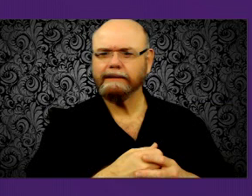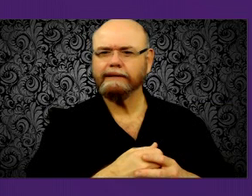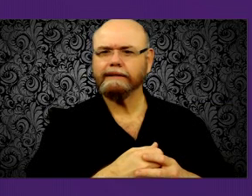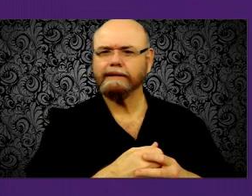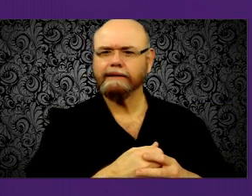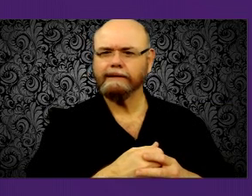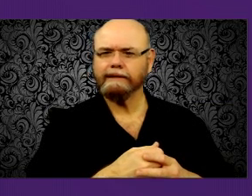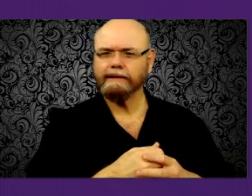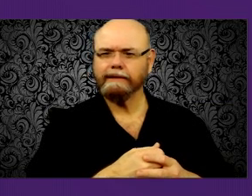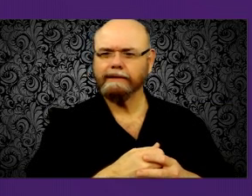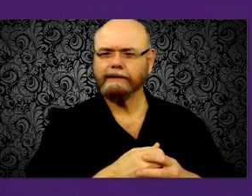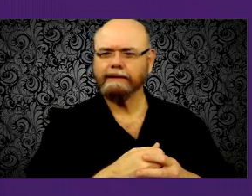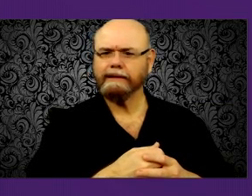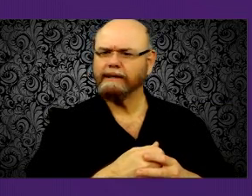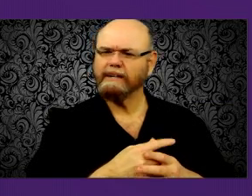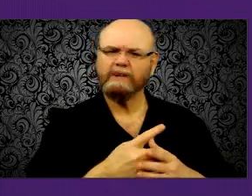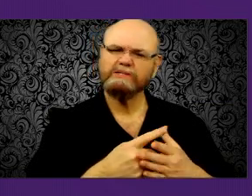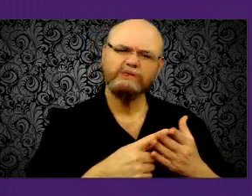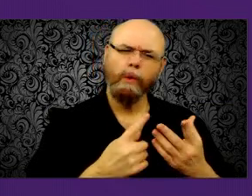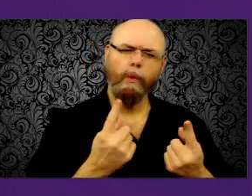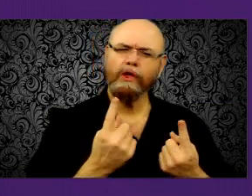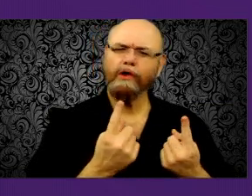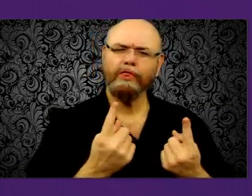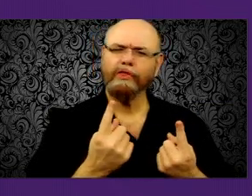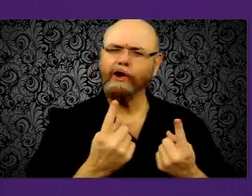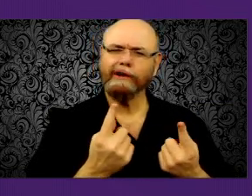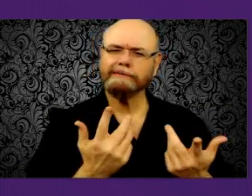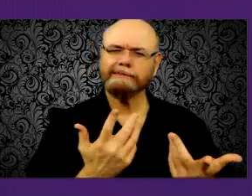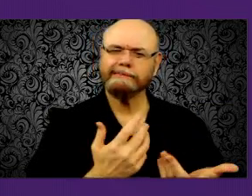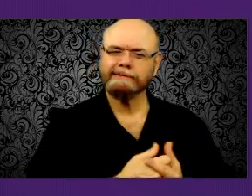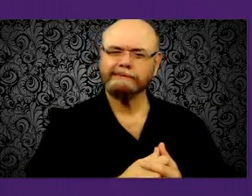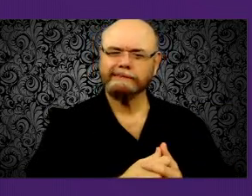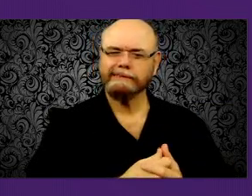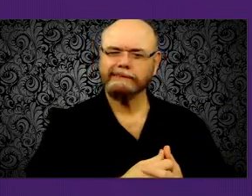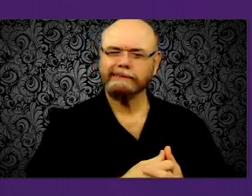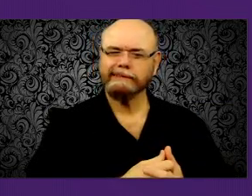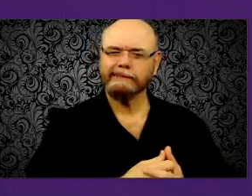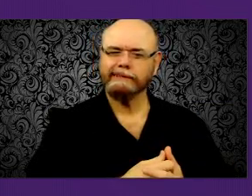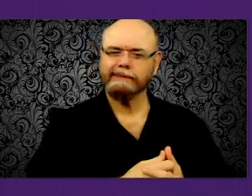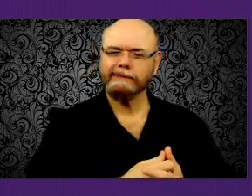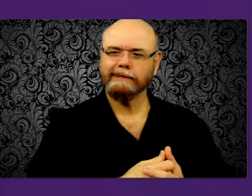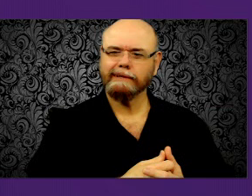Now, what are some thoughts that you have about ?